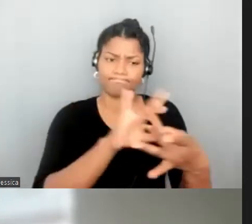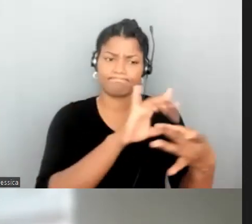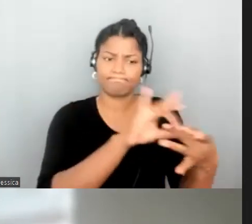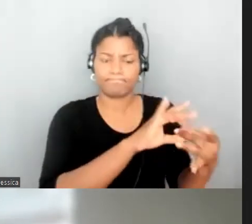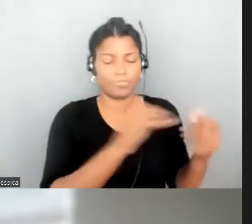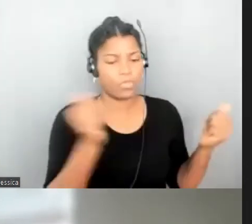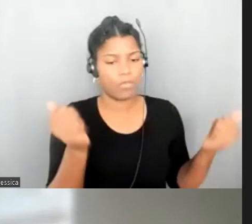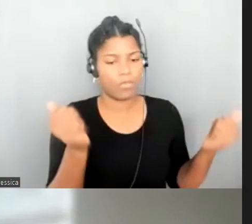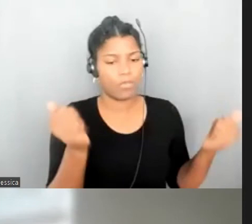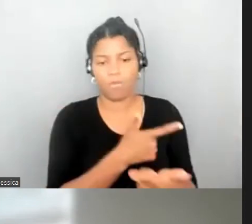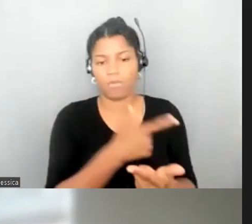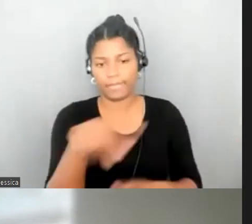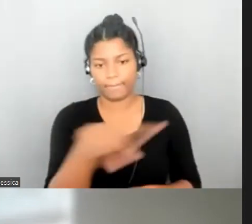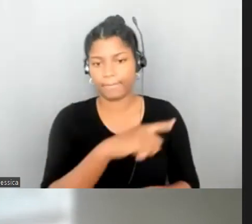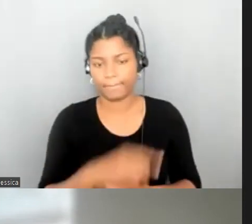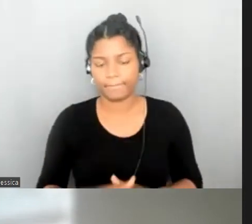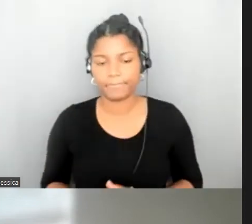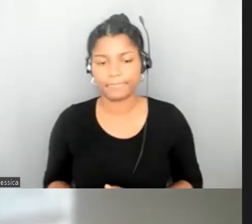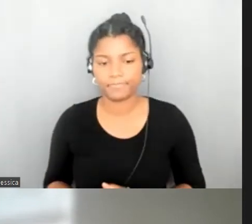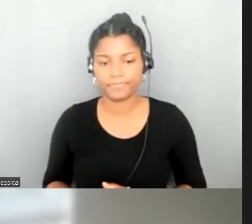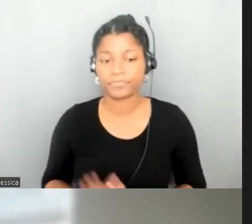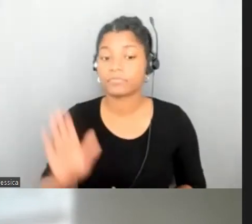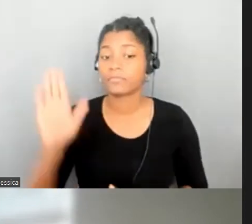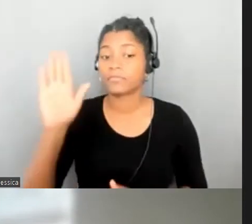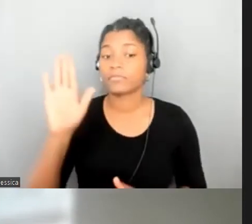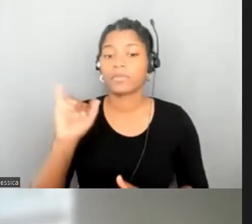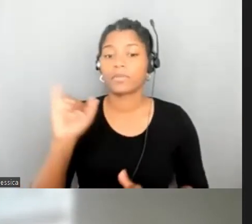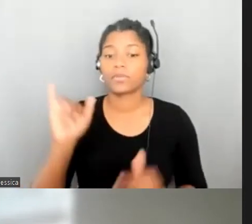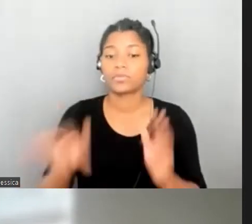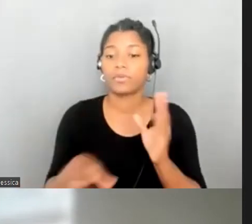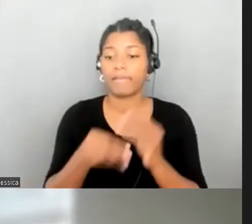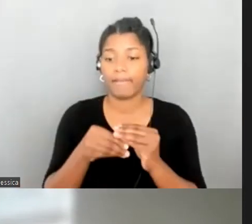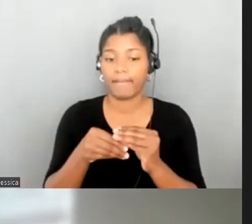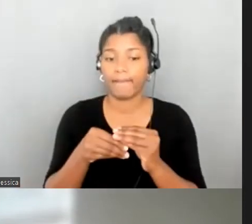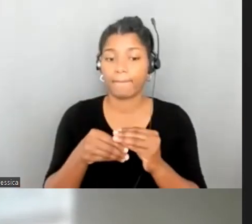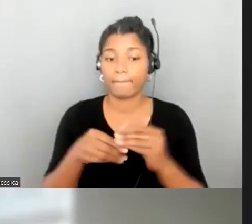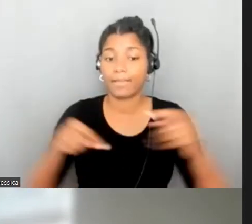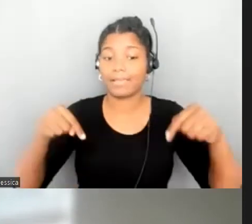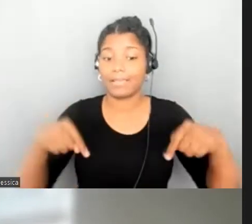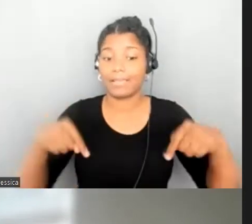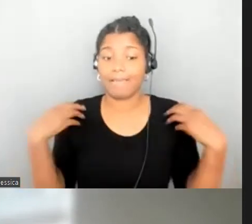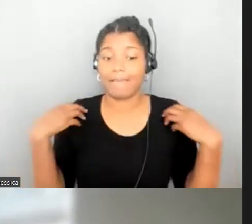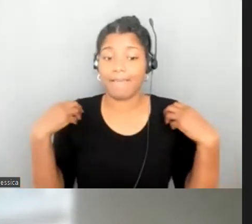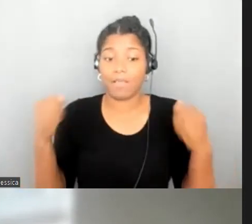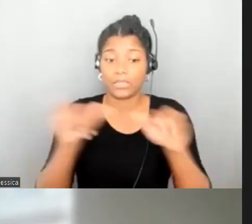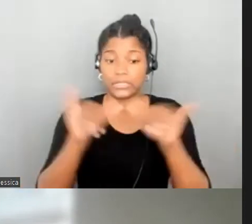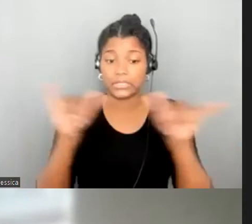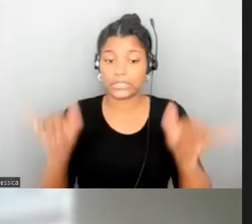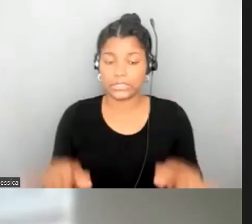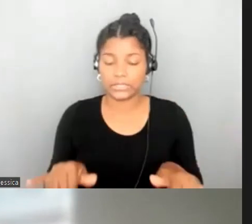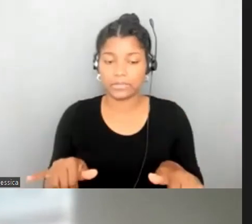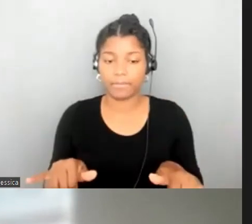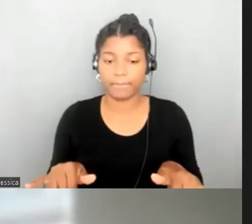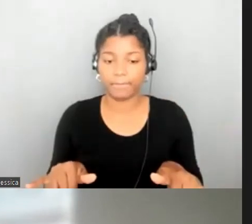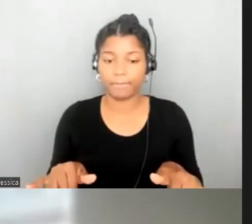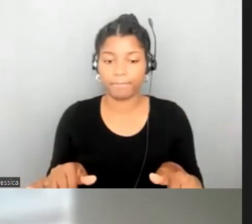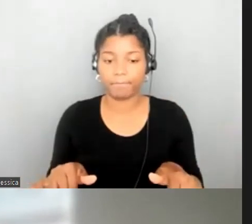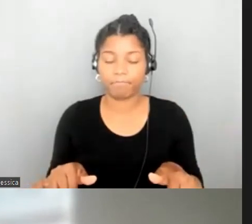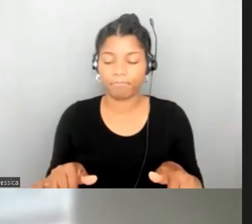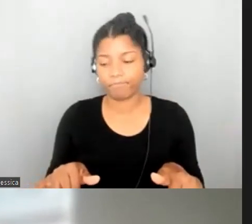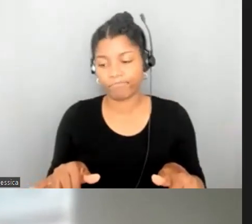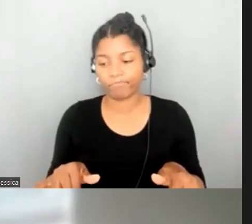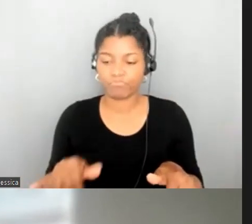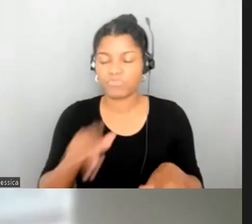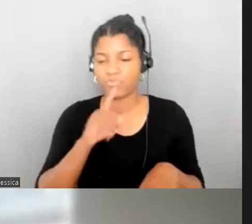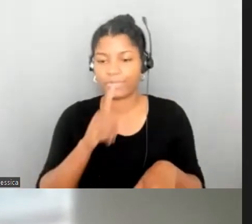I would add that our health system is very fortunate to belong to a post-acute